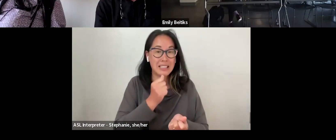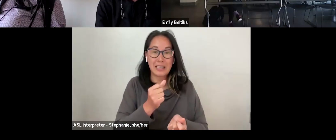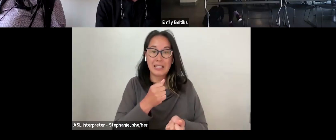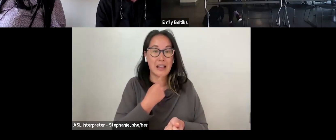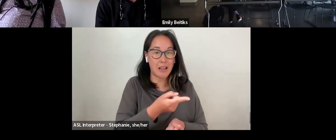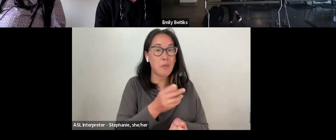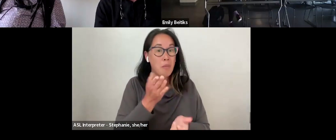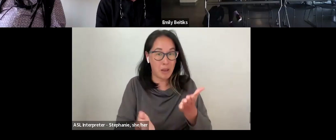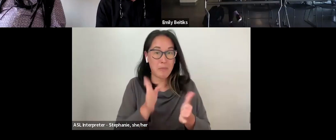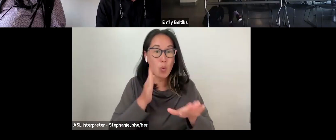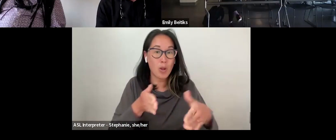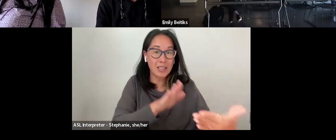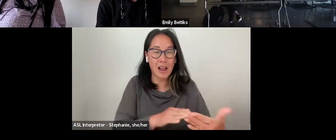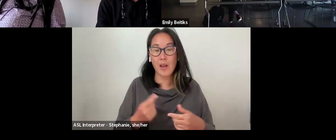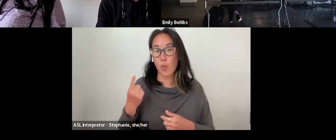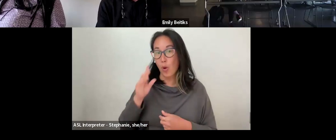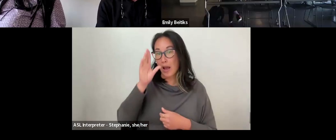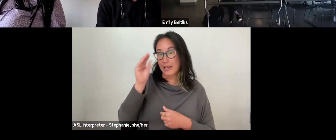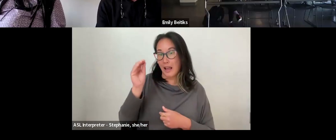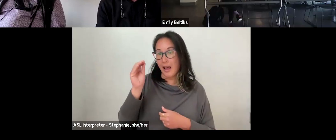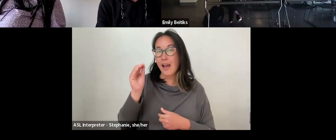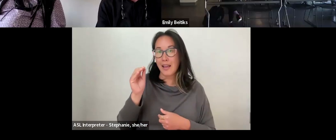And the guy who did this was a radiologist named Eugene Saenger.